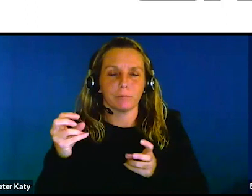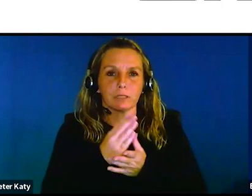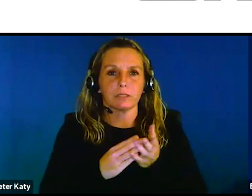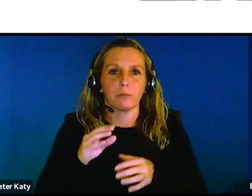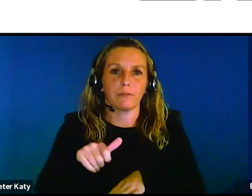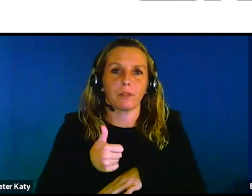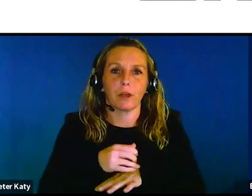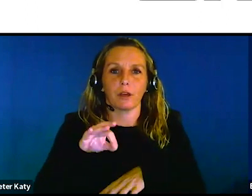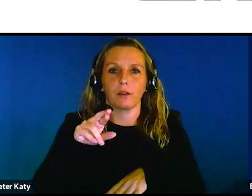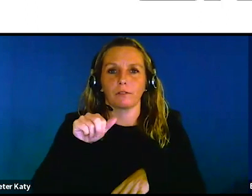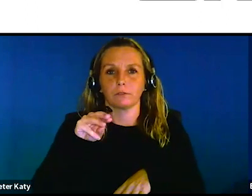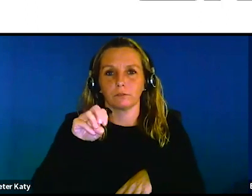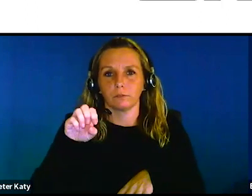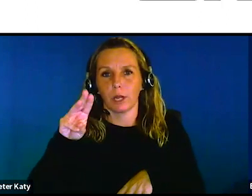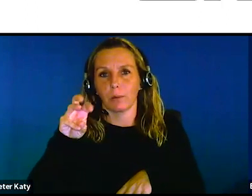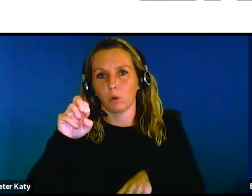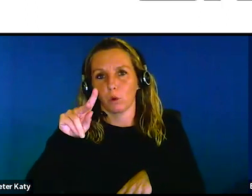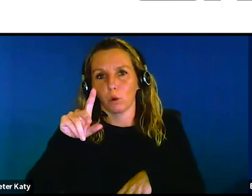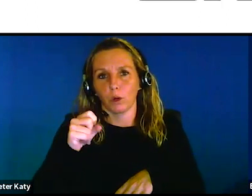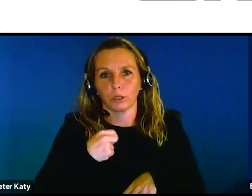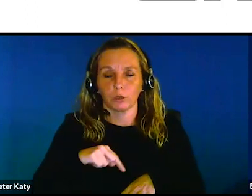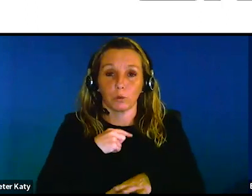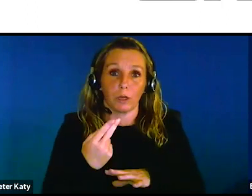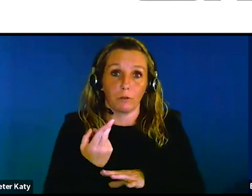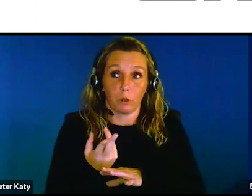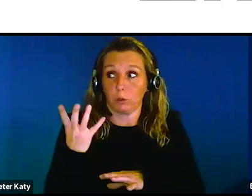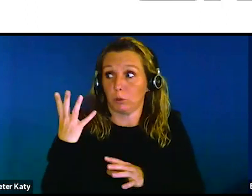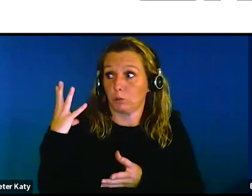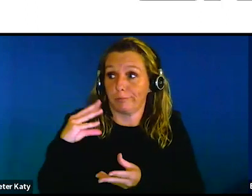to use into to embedding equity in our crisis response system.